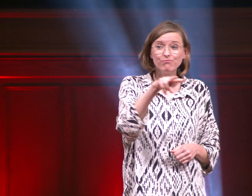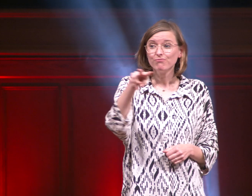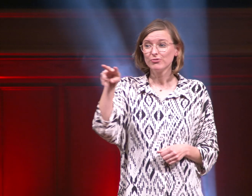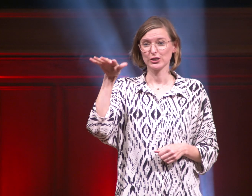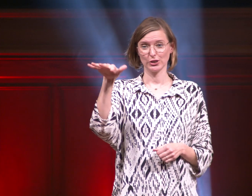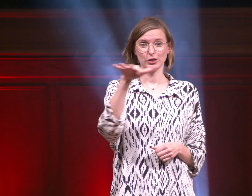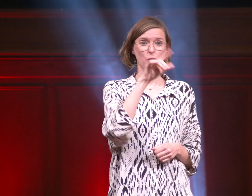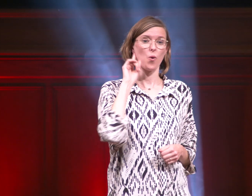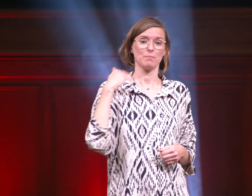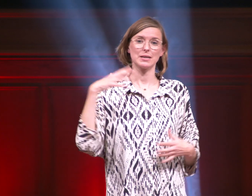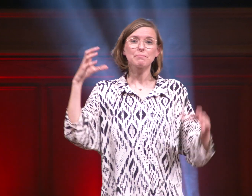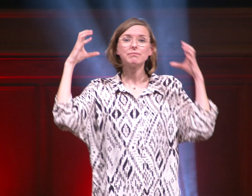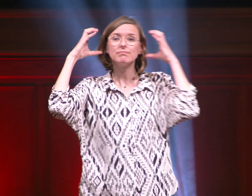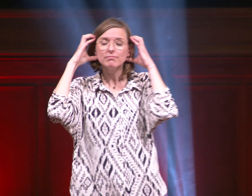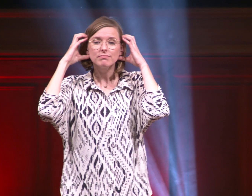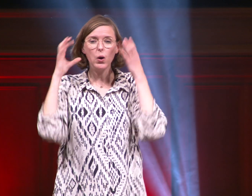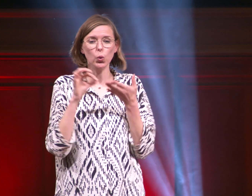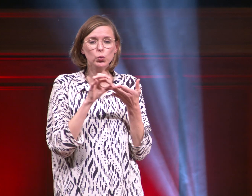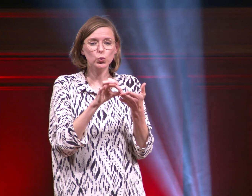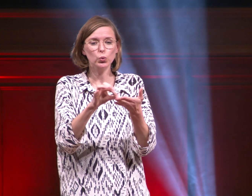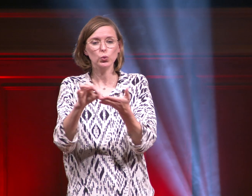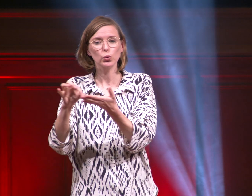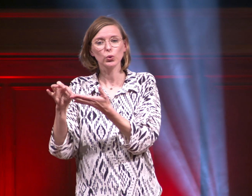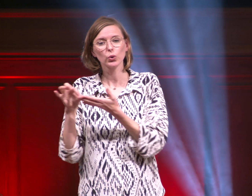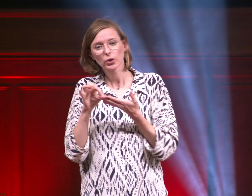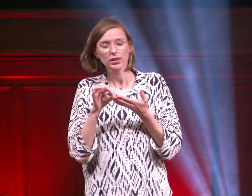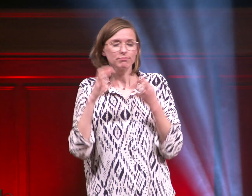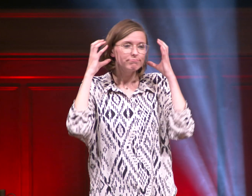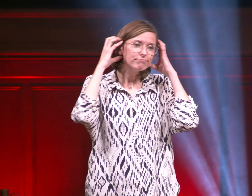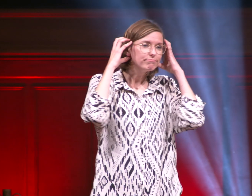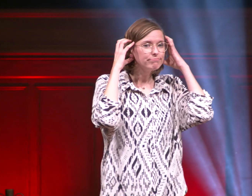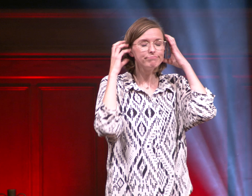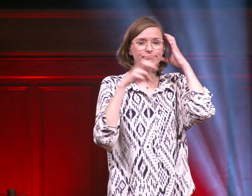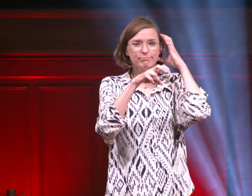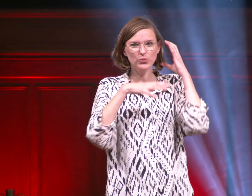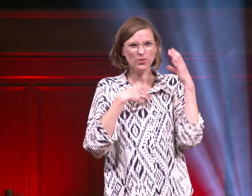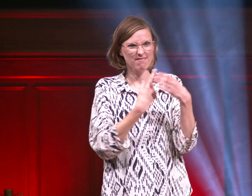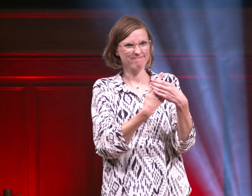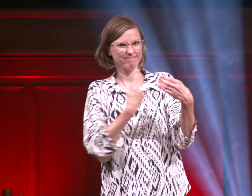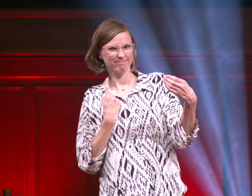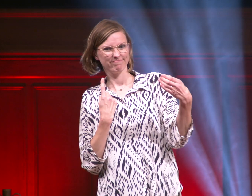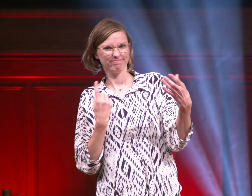And when you then get into the museum, there are many people walking around with headsets and in groups,